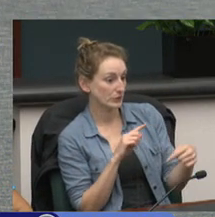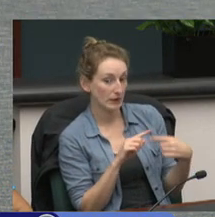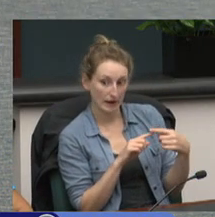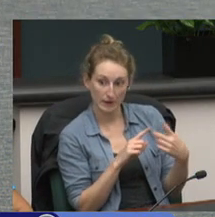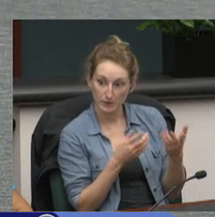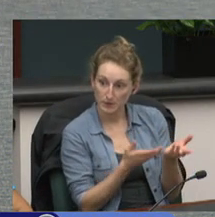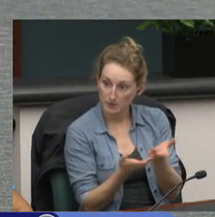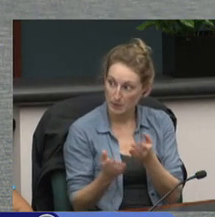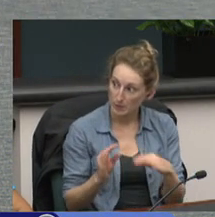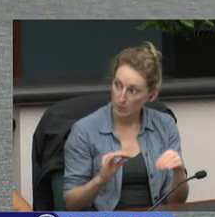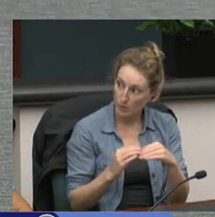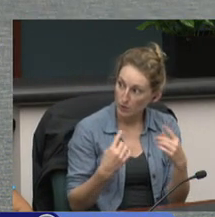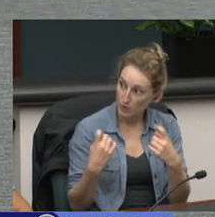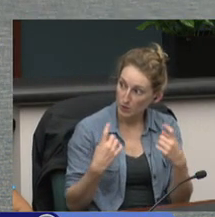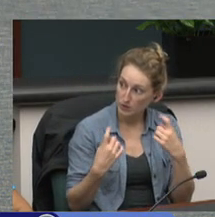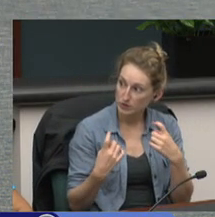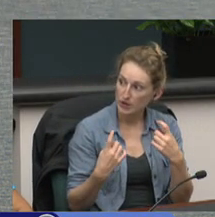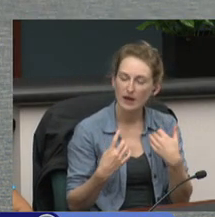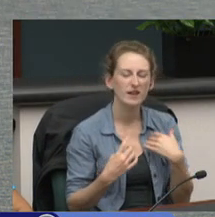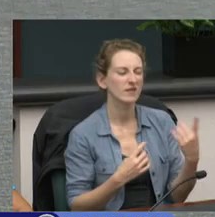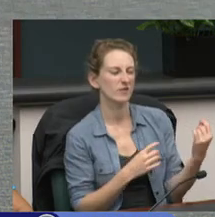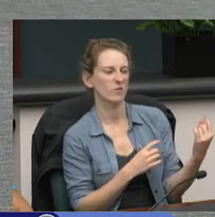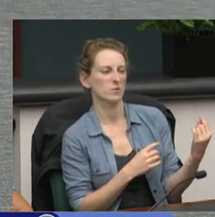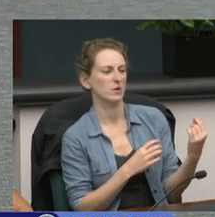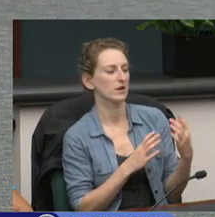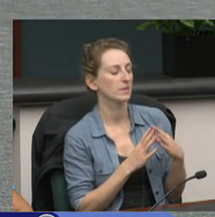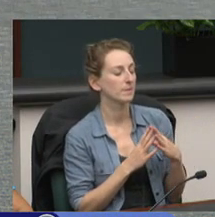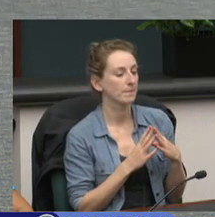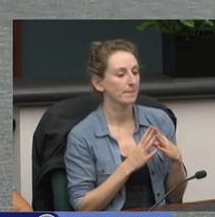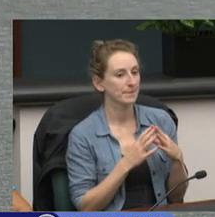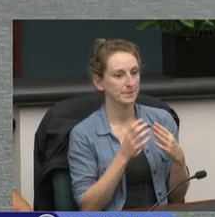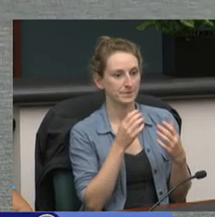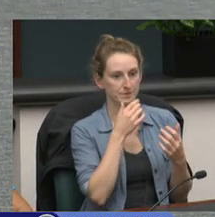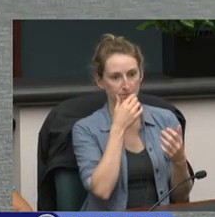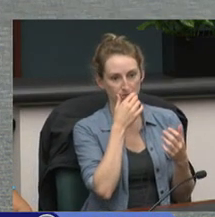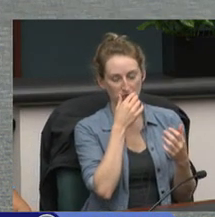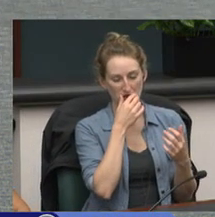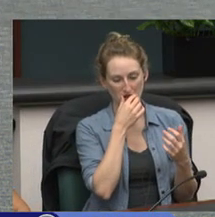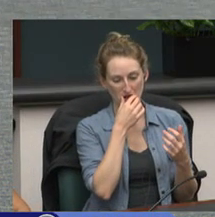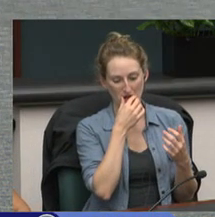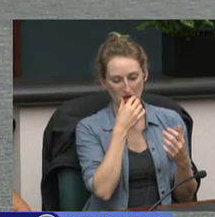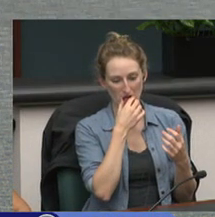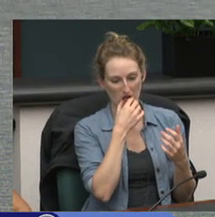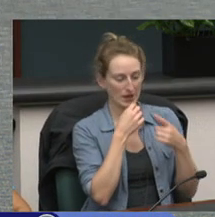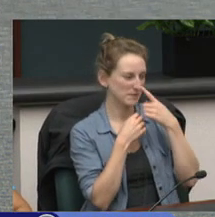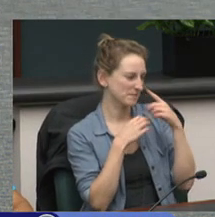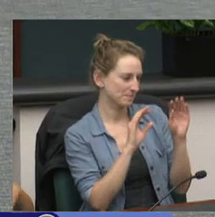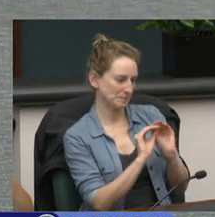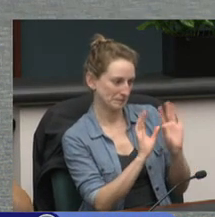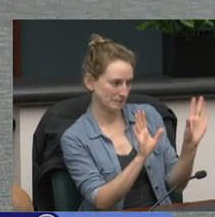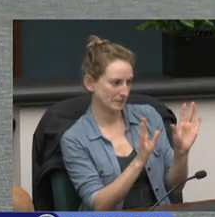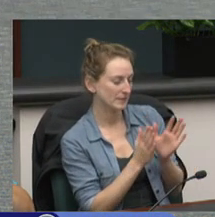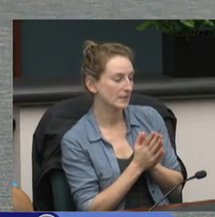for mr. Rooker just a clarification among things that you're researching the